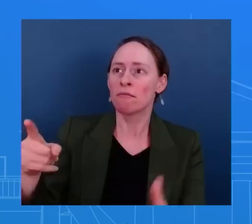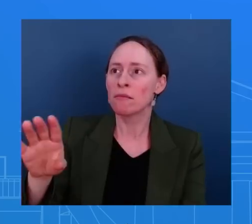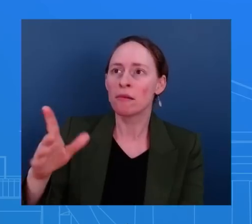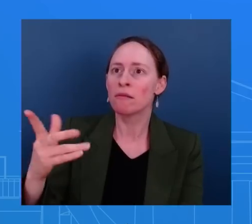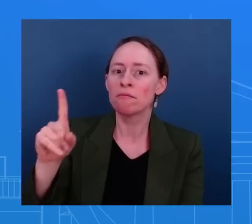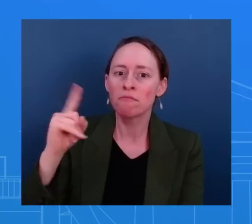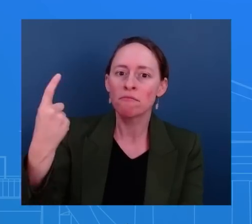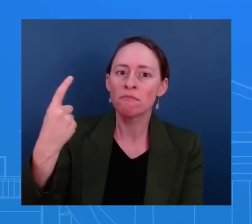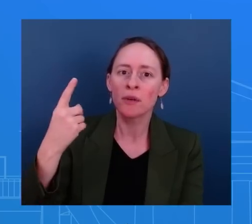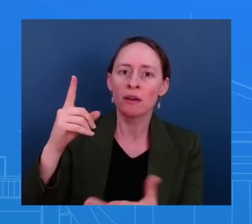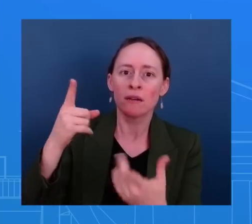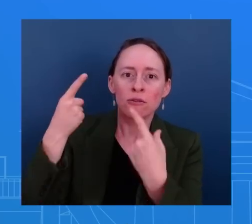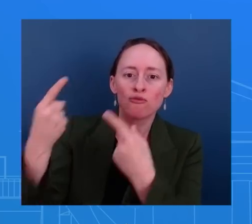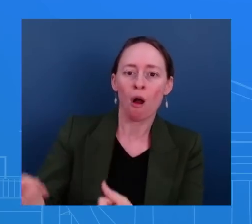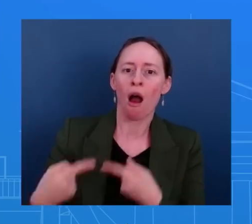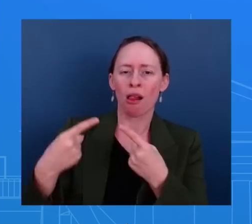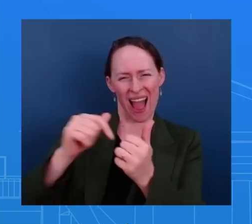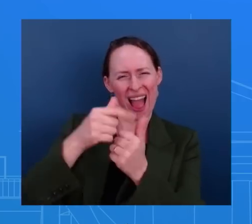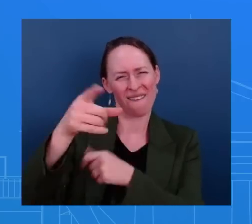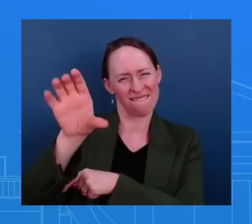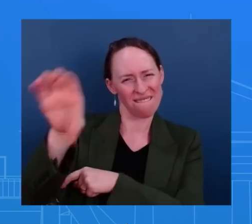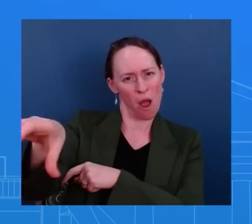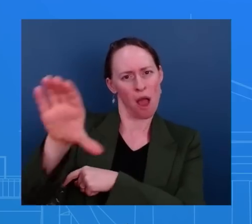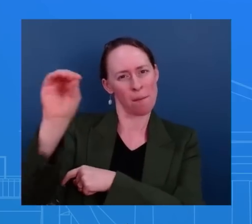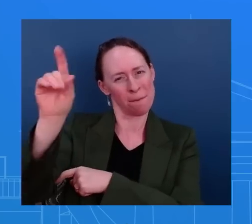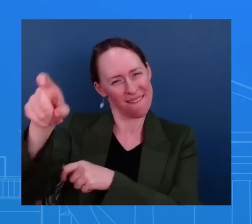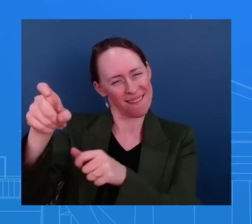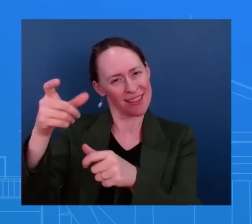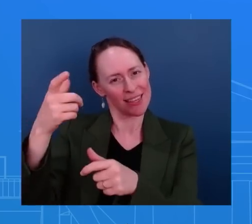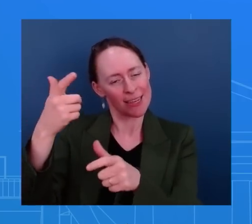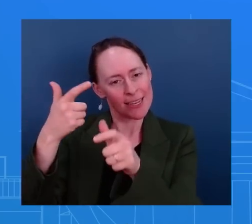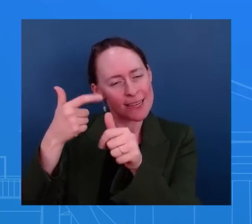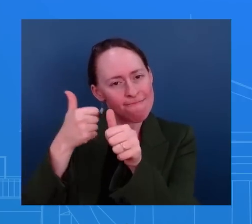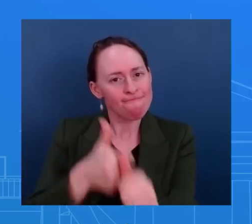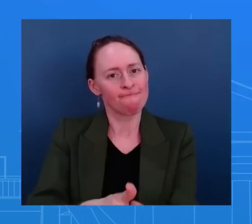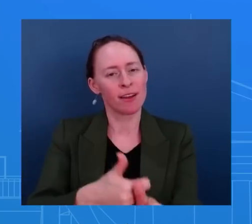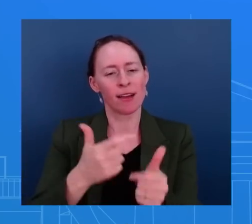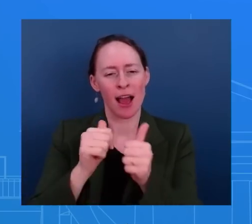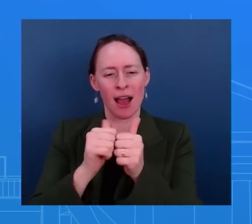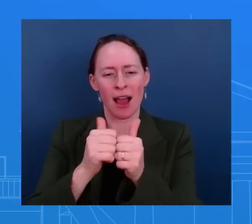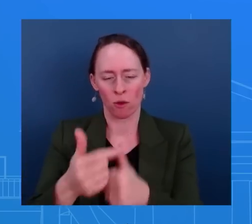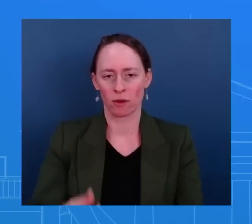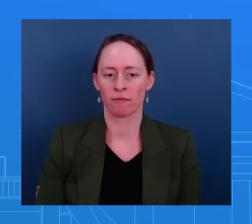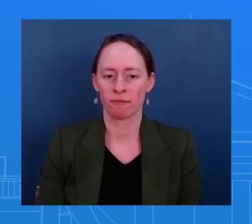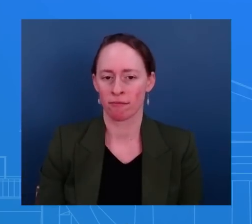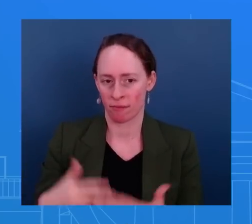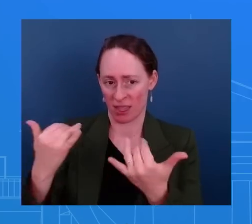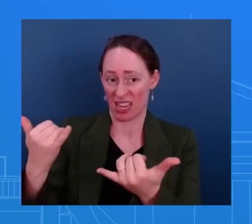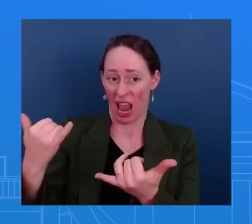I'll be able to get more information for you from that from our policy folks. Don't have anything to lay out on how the specifics the --